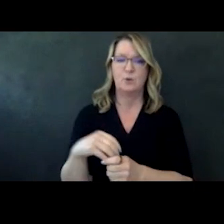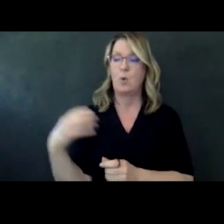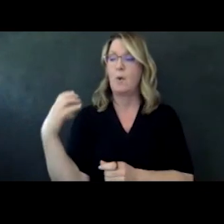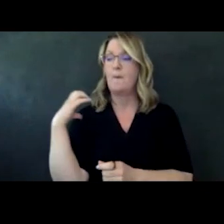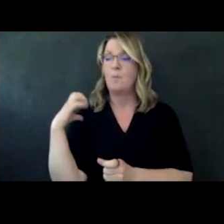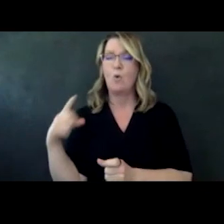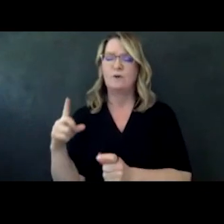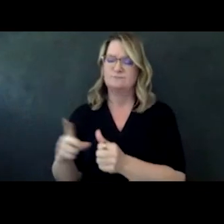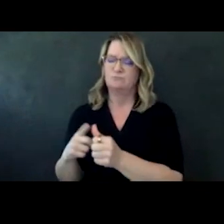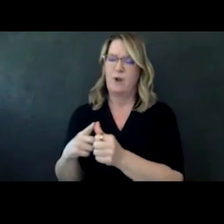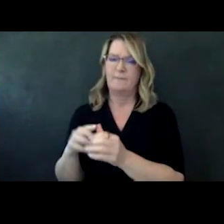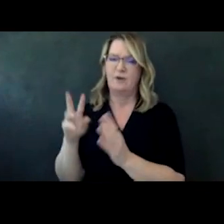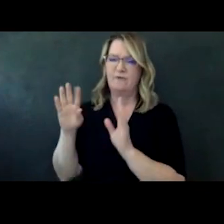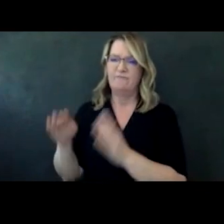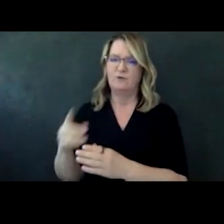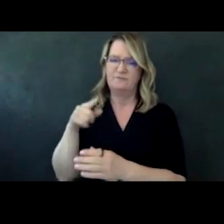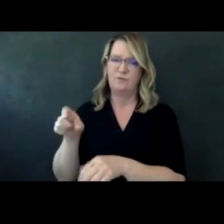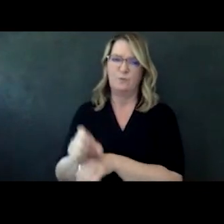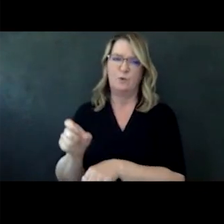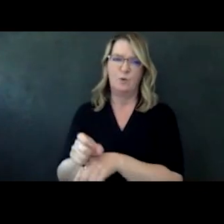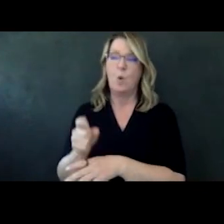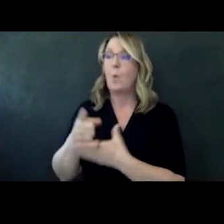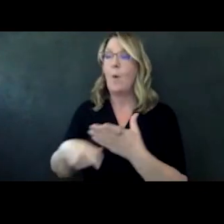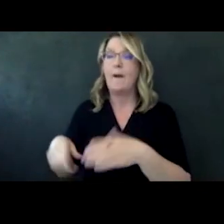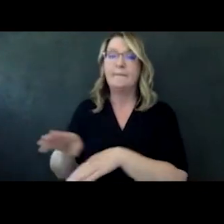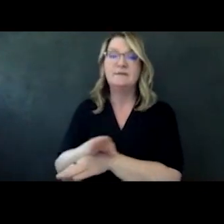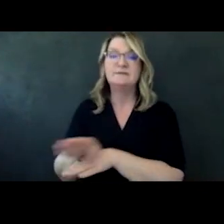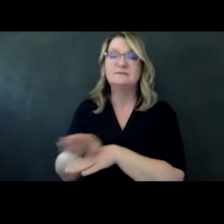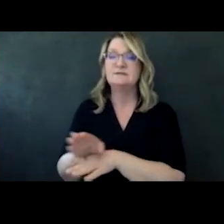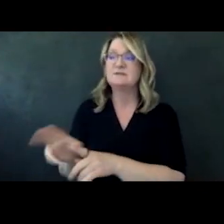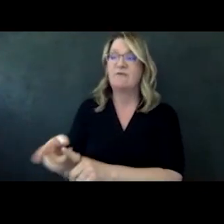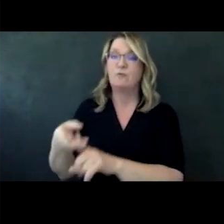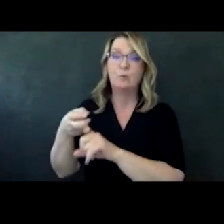in, what businesses have growing recruitment needs and would benefit from partnering with you to